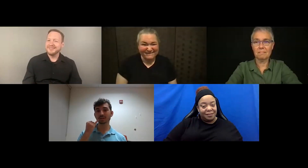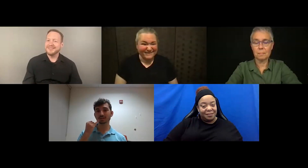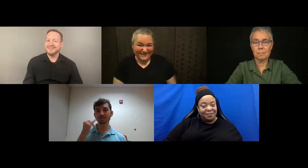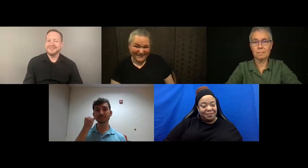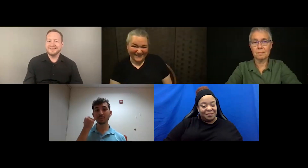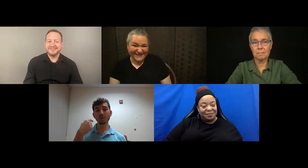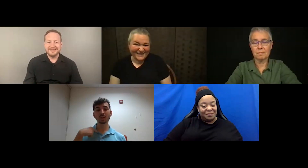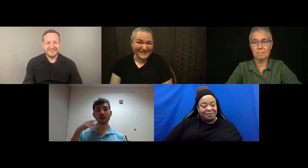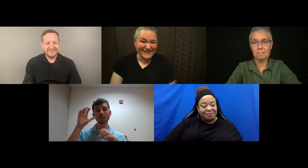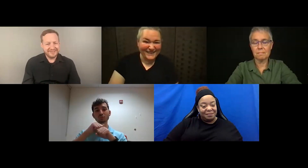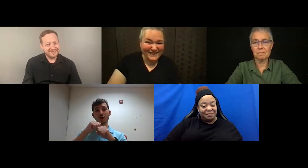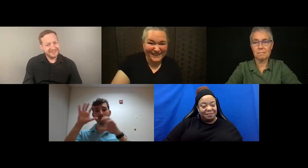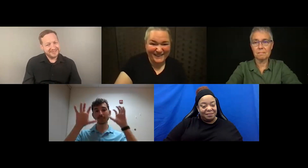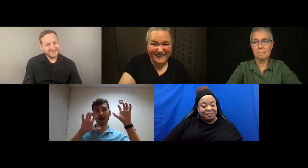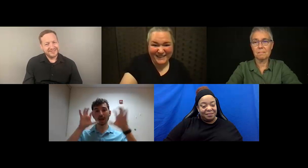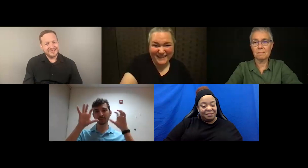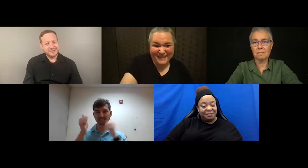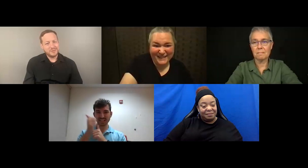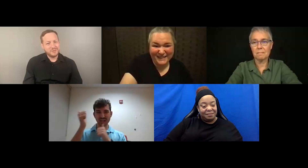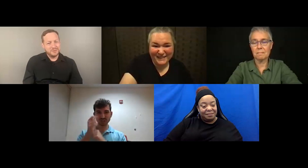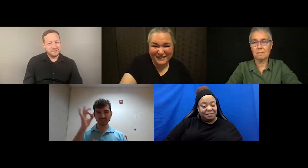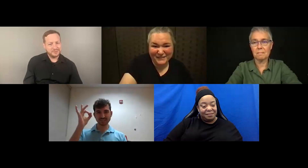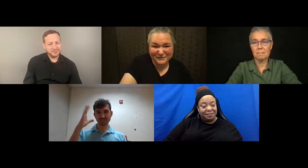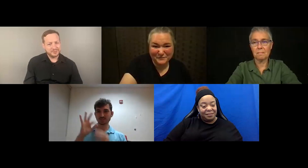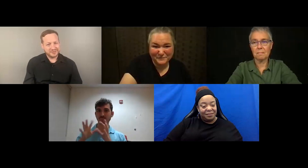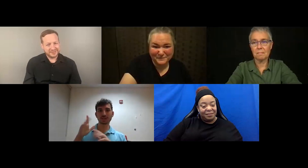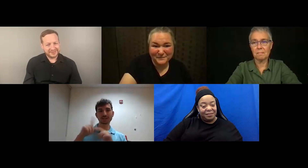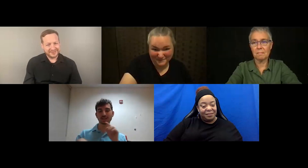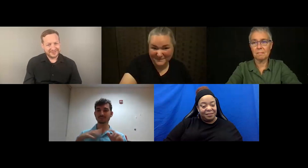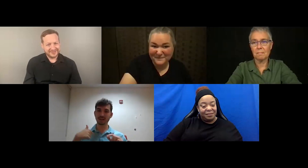Yoel: Suppose I'm doing a dangerous activity like rock climbing,